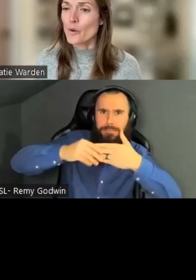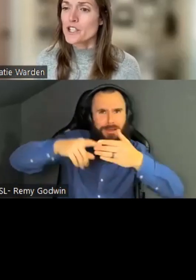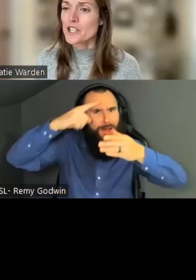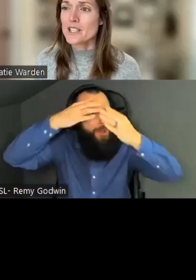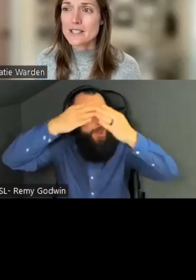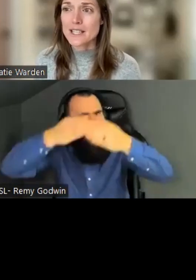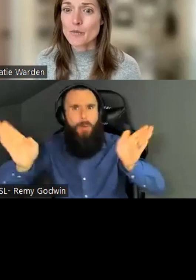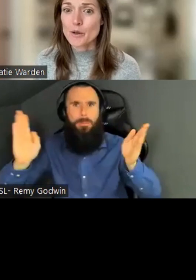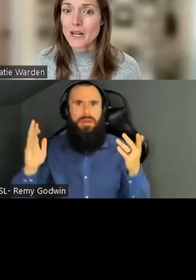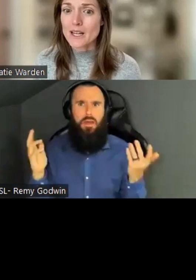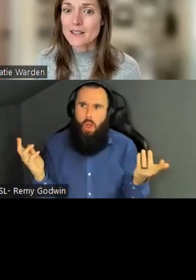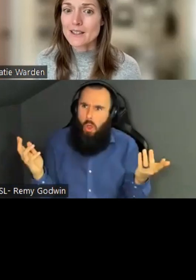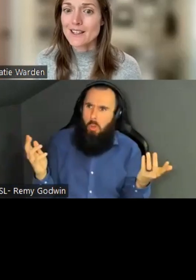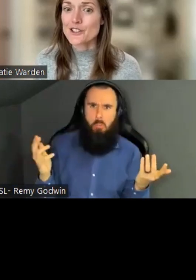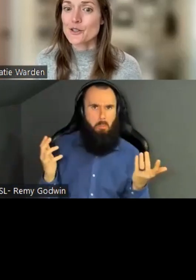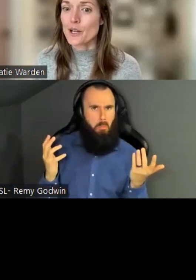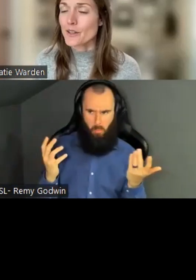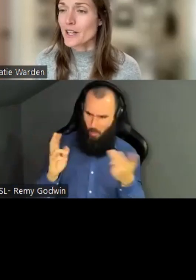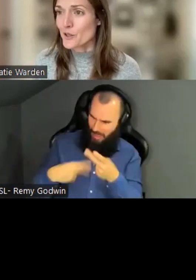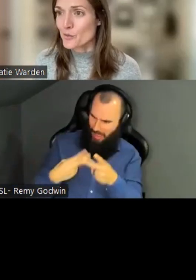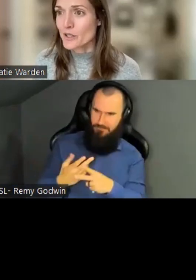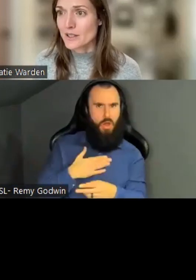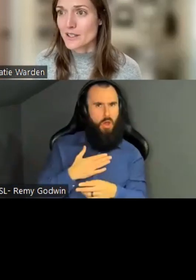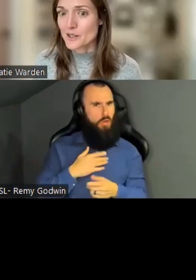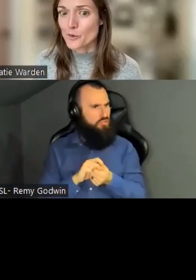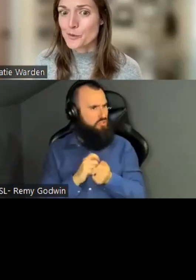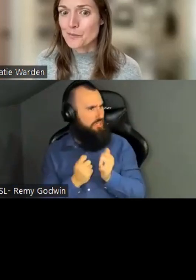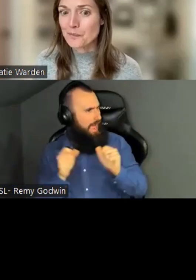What changes can we make so healthcare is more accessible?